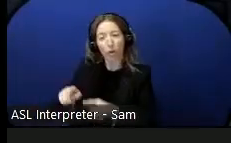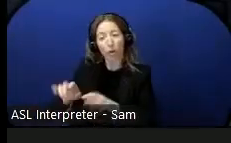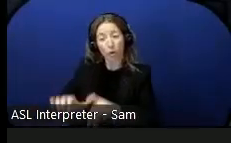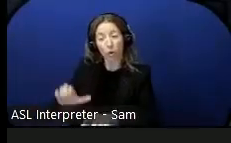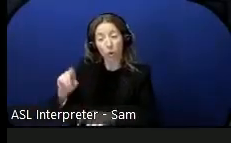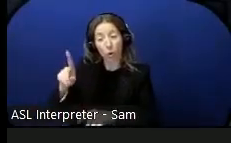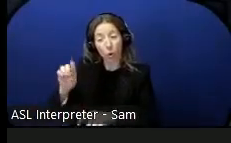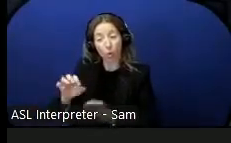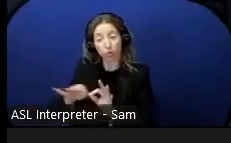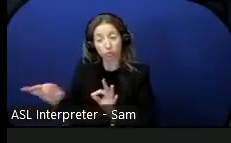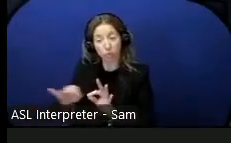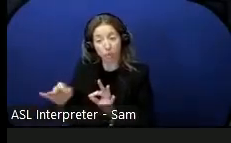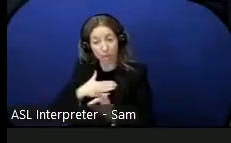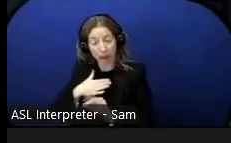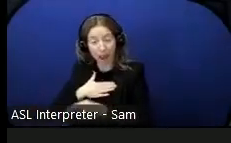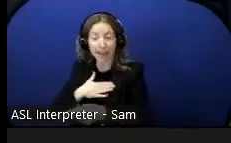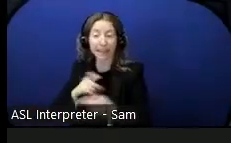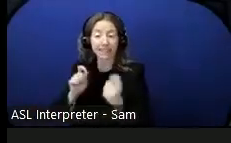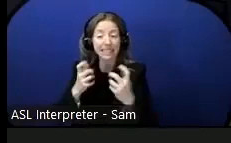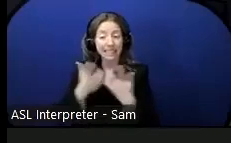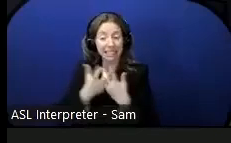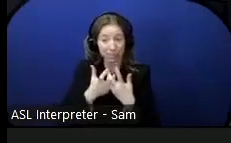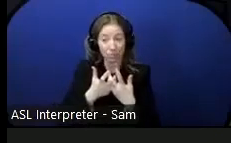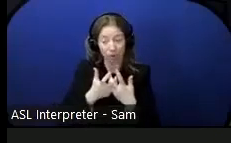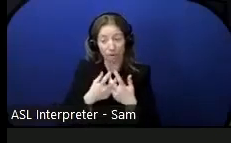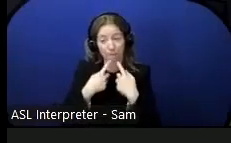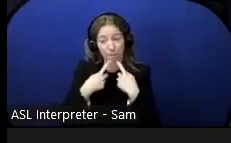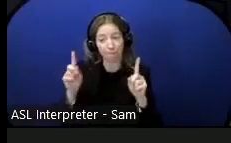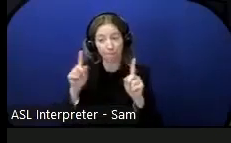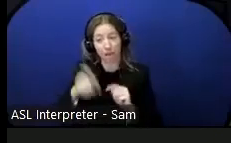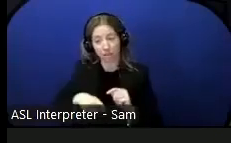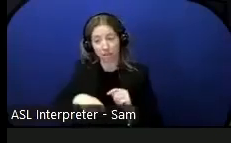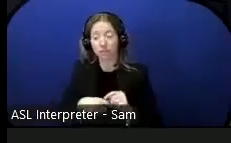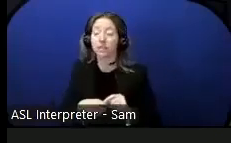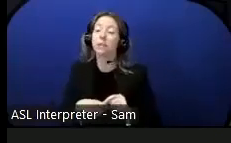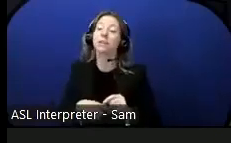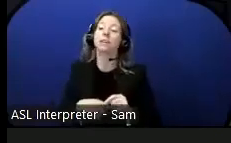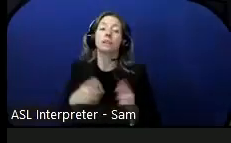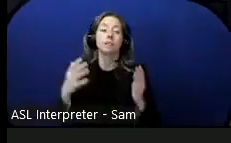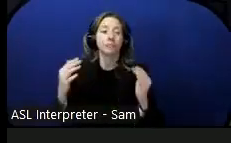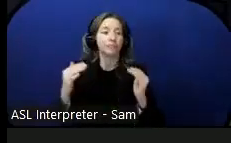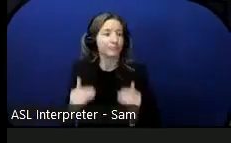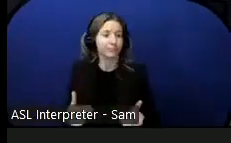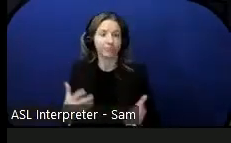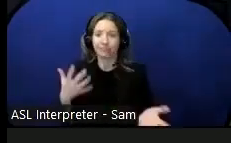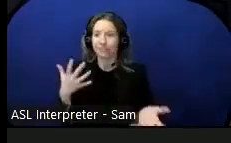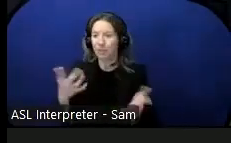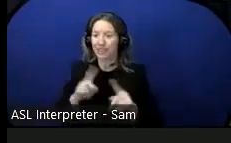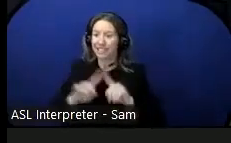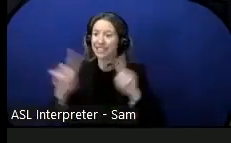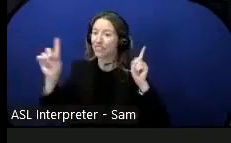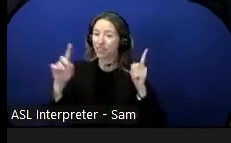It can also be very complicated, and that's when you reach out to WeCo, and we can also help guide you through this process.